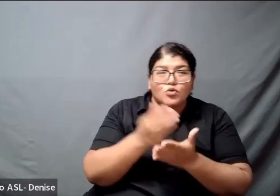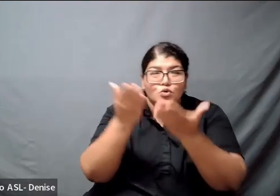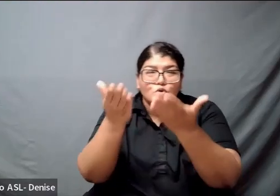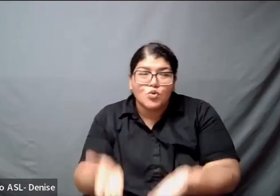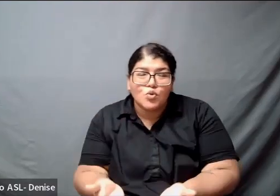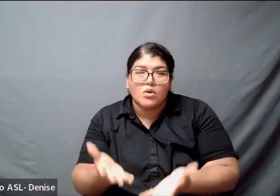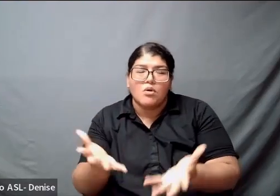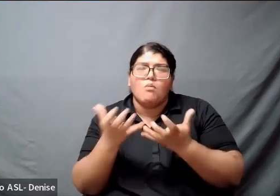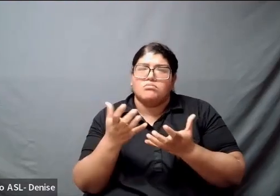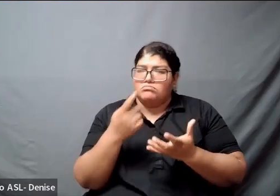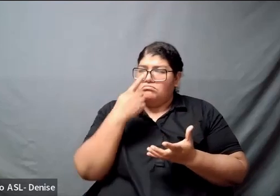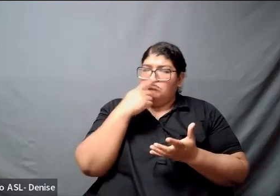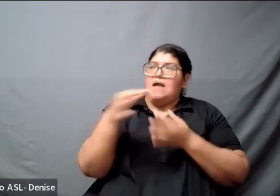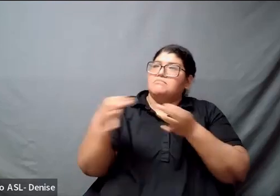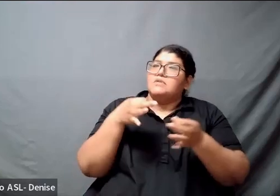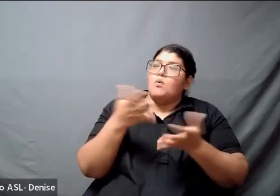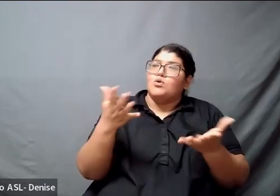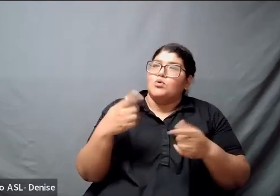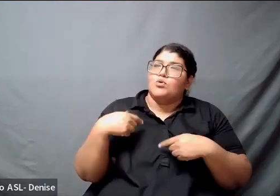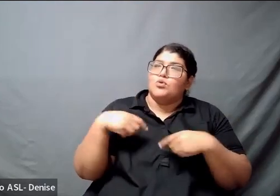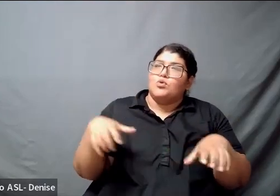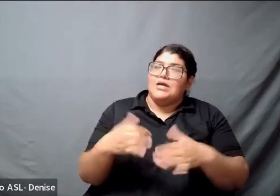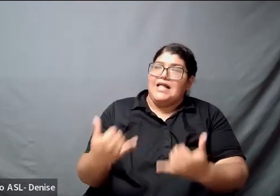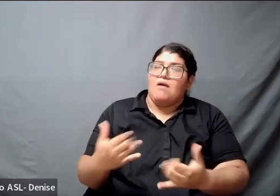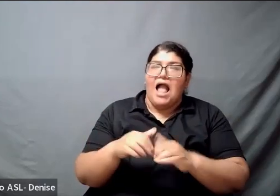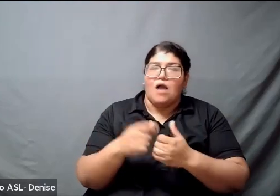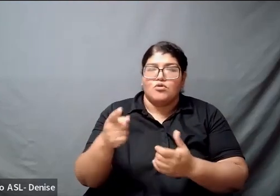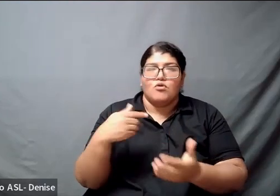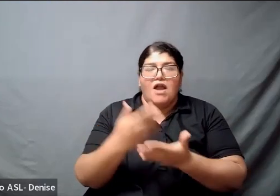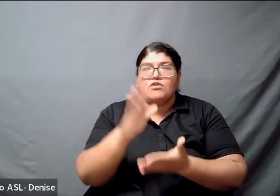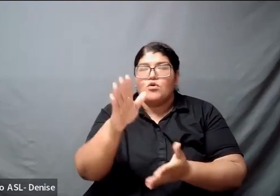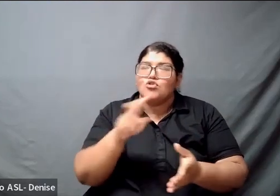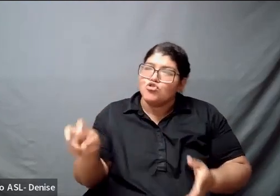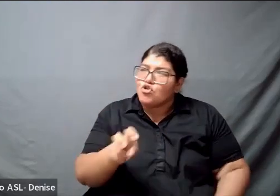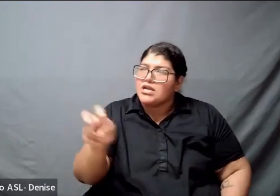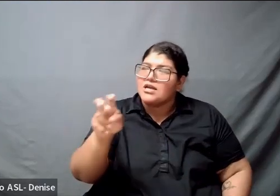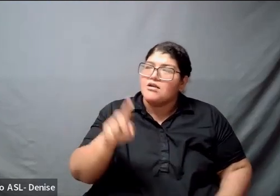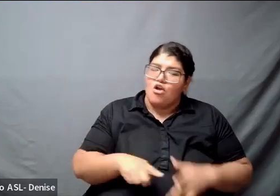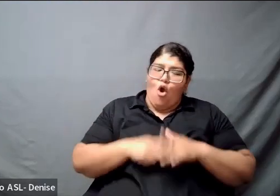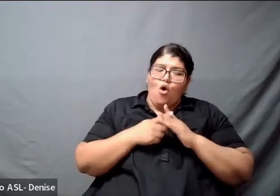what you're doing now besides what we just said in your bio and how you got here. What is the origin story of Alex Gino, the writer?